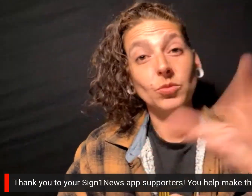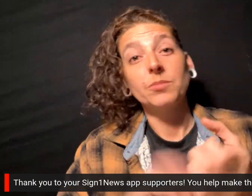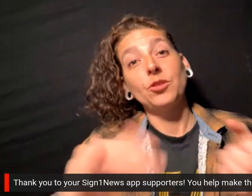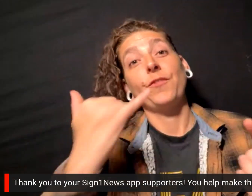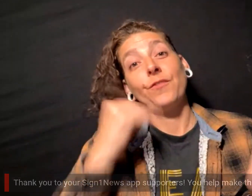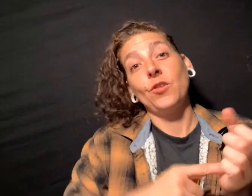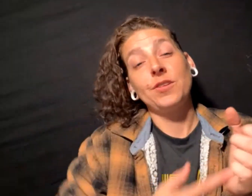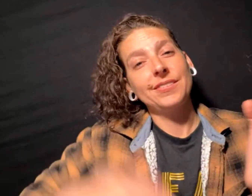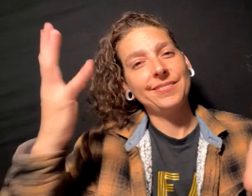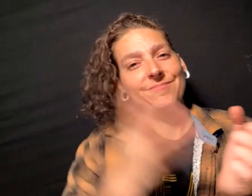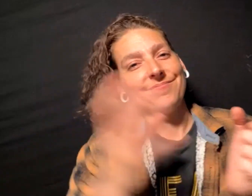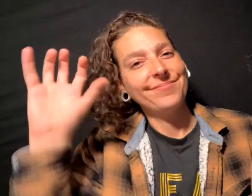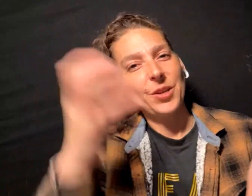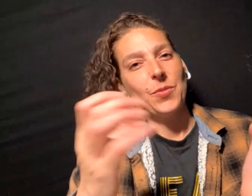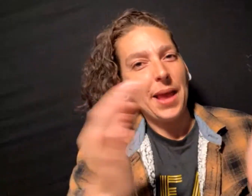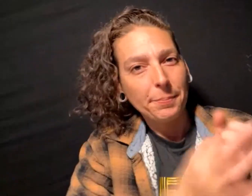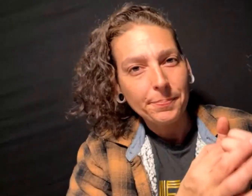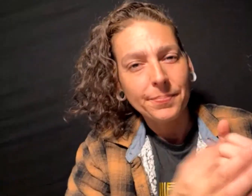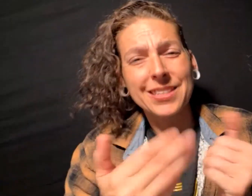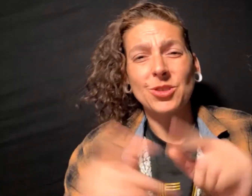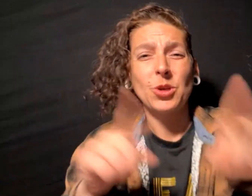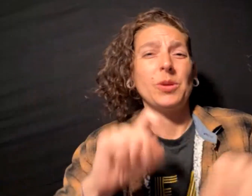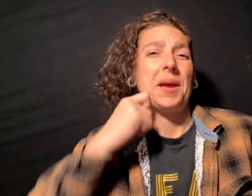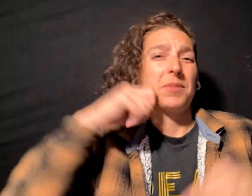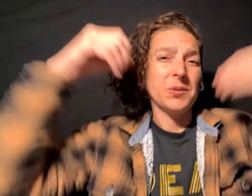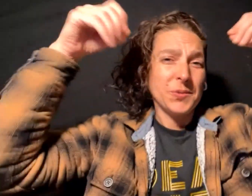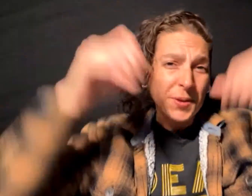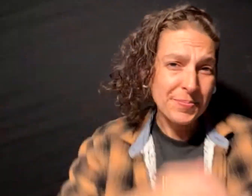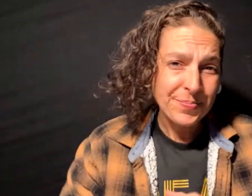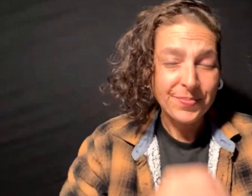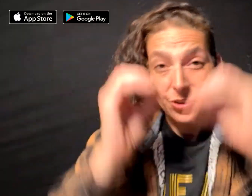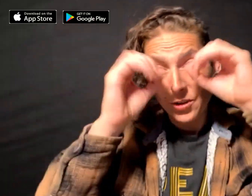can download the Sign1News app by heading to the app store or Google play store on